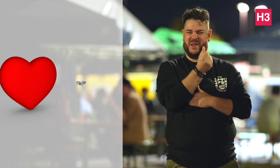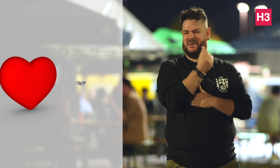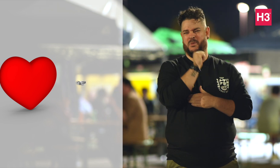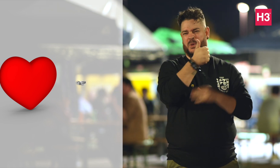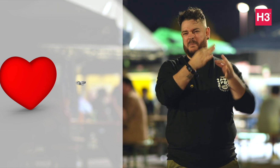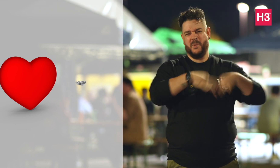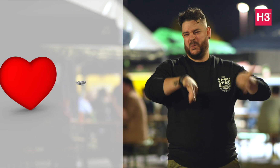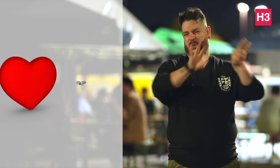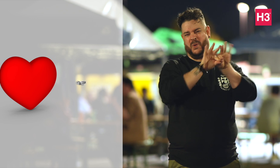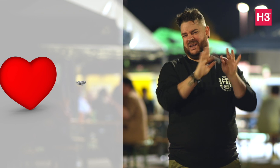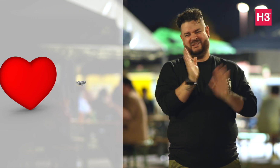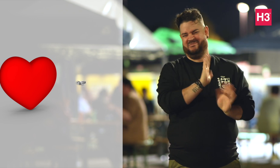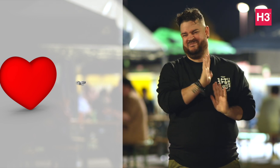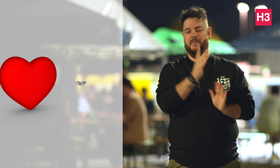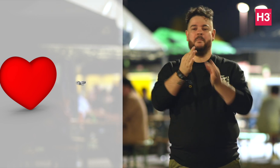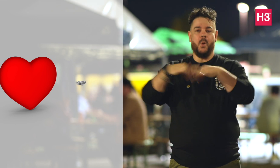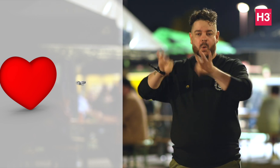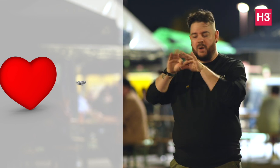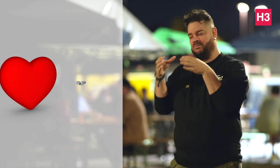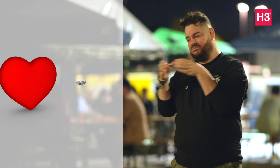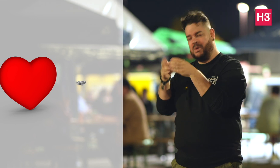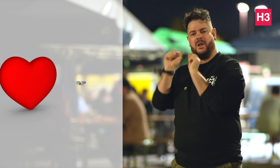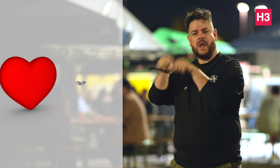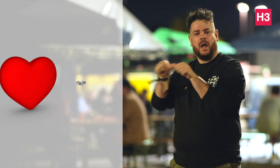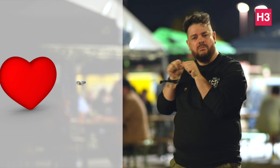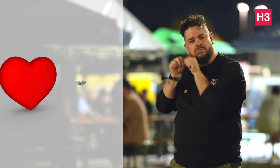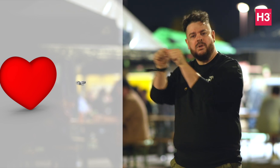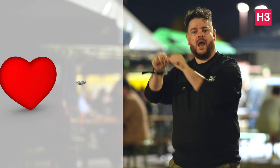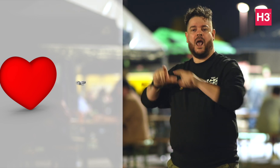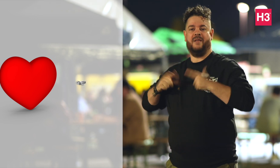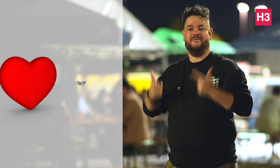Money? It’s not important. It’s important to be with others so we can enjoy our lives.